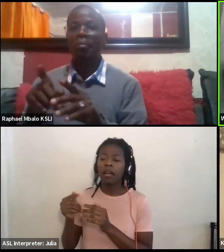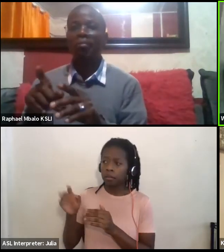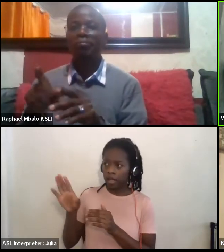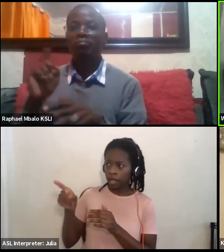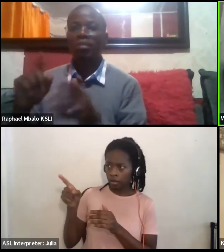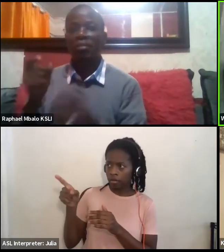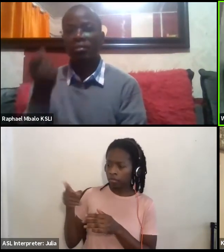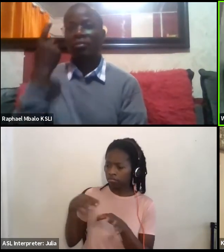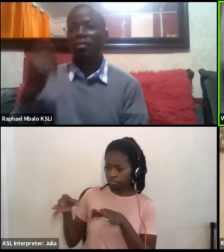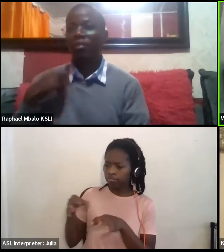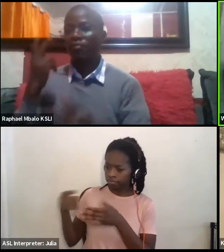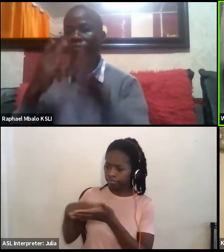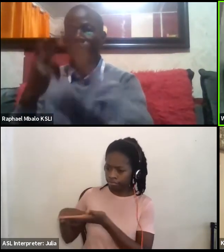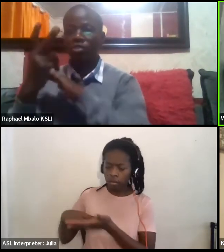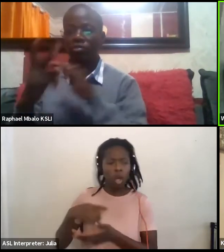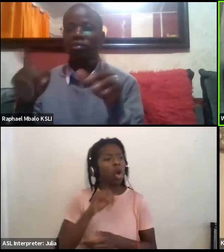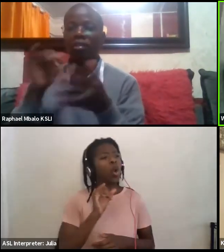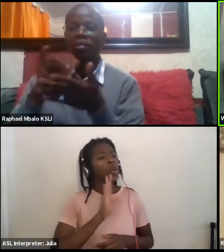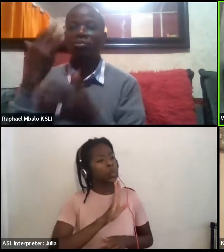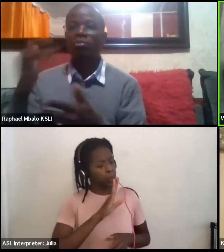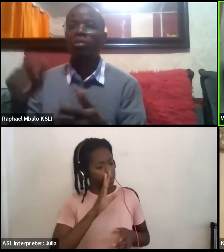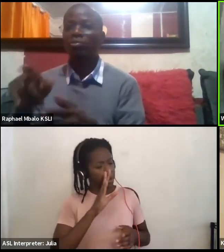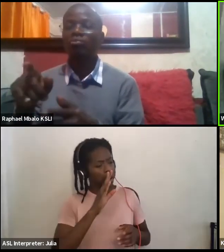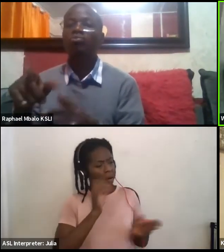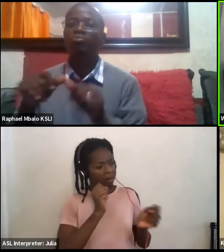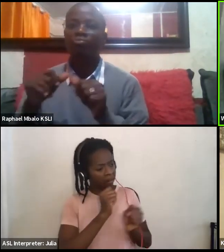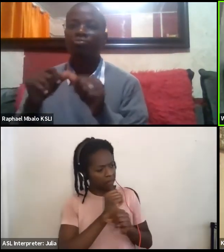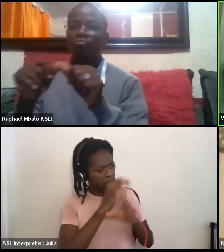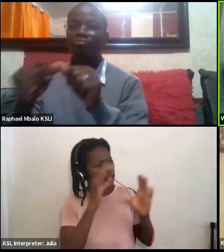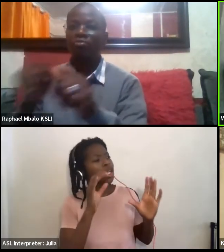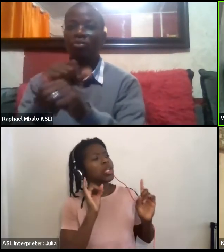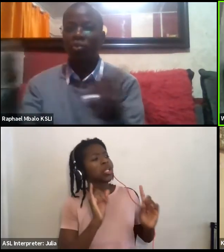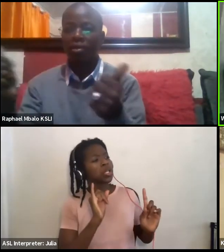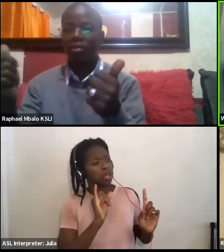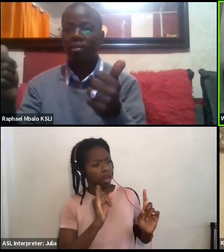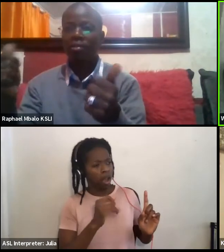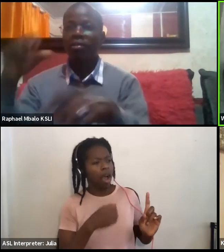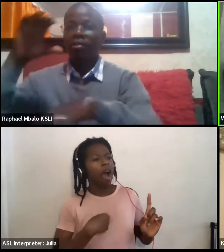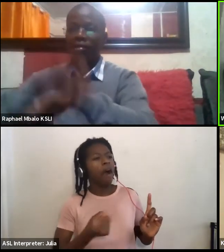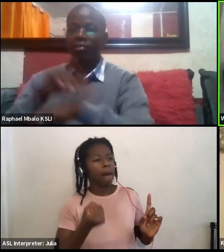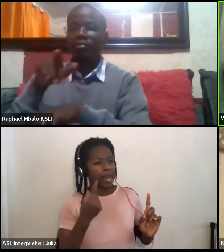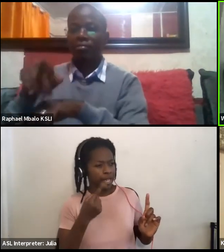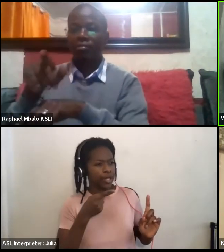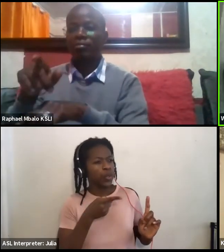that is why you are so persistent on getting this particular bottle for the production design."